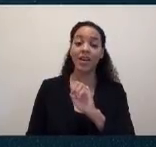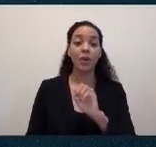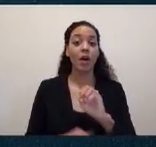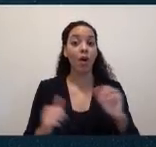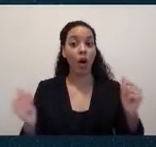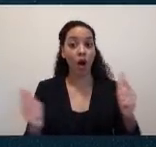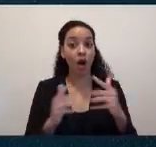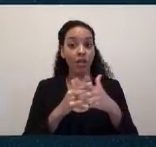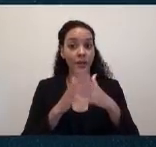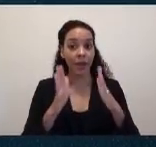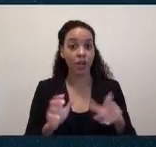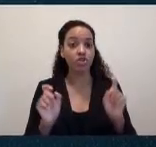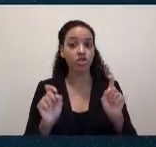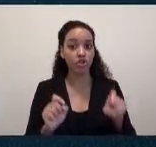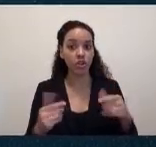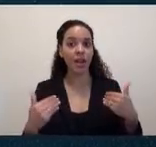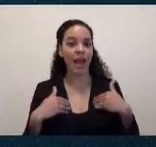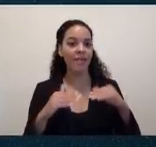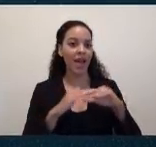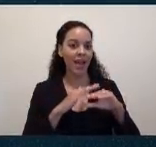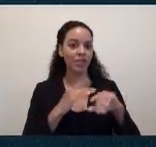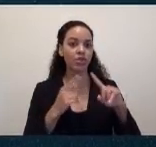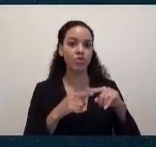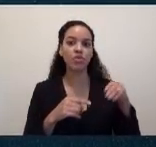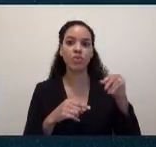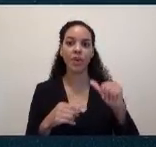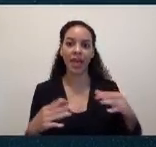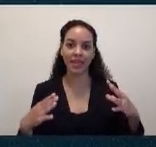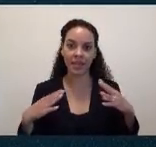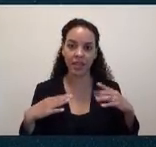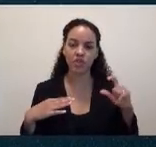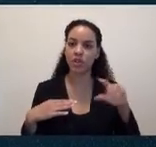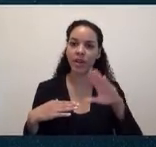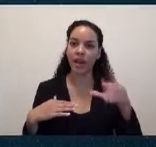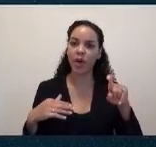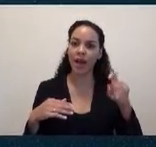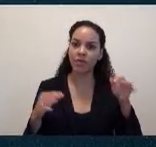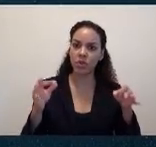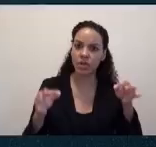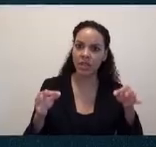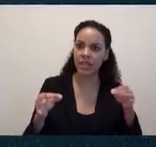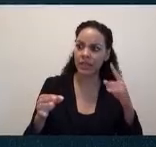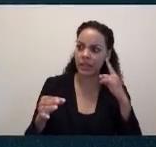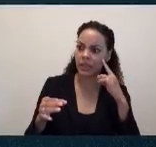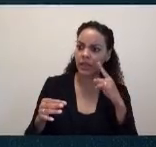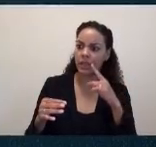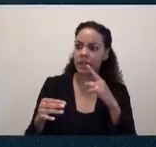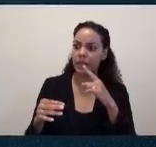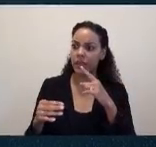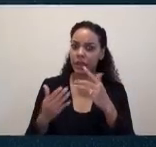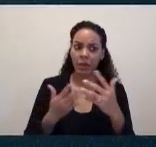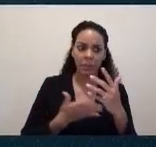and should never have to decide between getting a paycheck and caring for a sick family member or a child. When my first child was born,